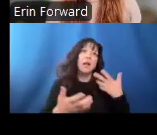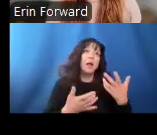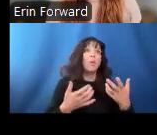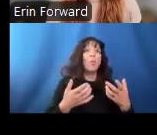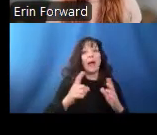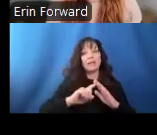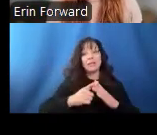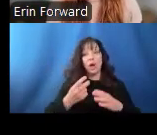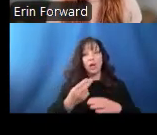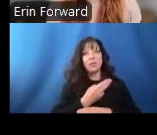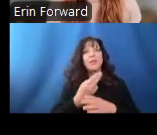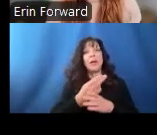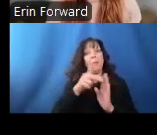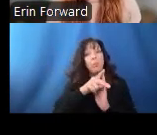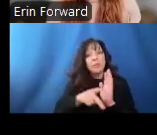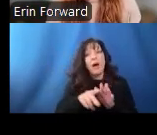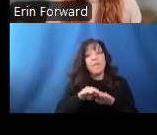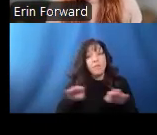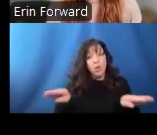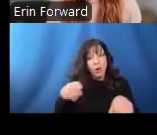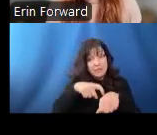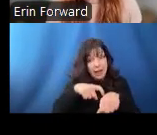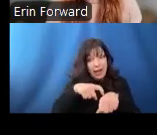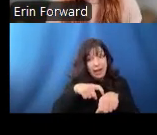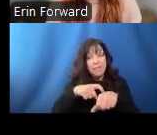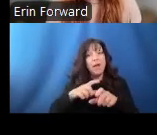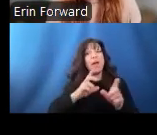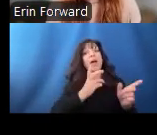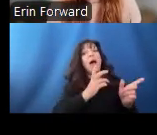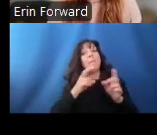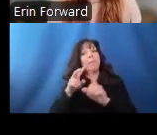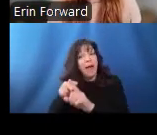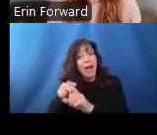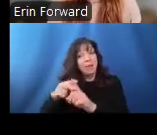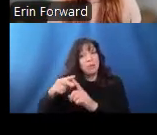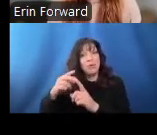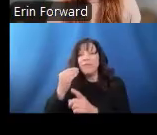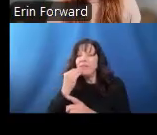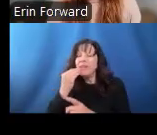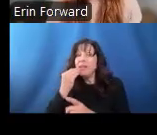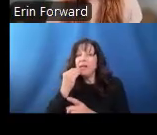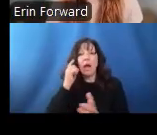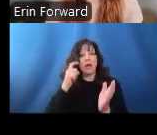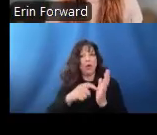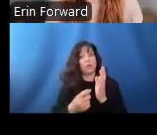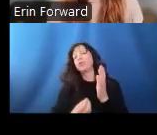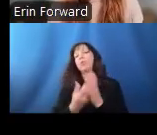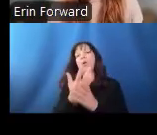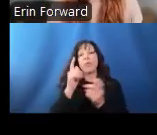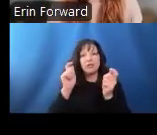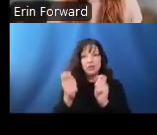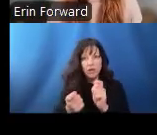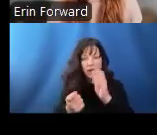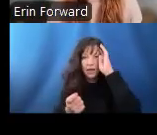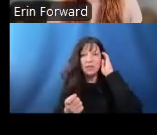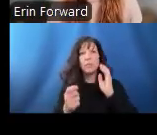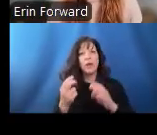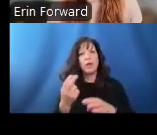of floor time within the context of feeding, I saw so much growth and so much change. And when I use the concepts of floor time